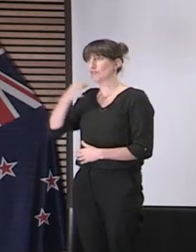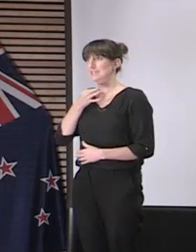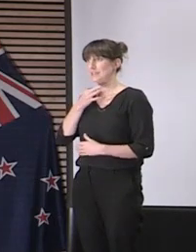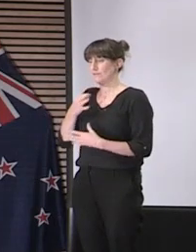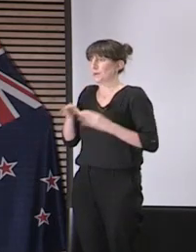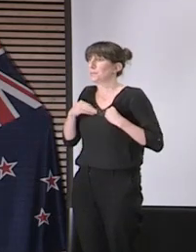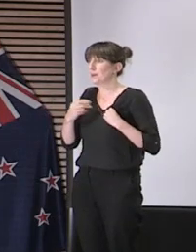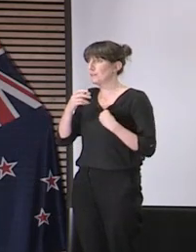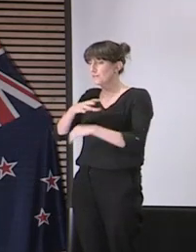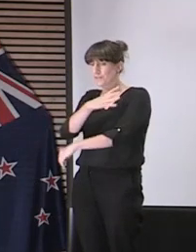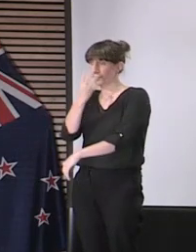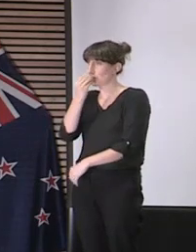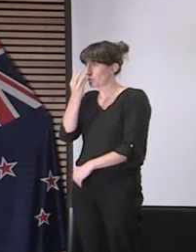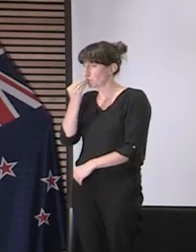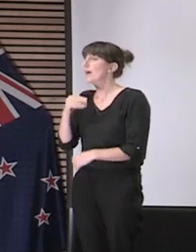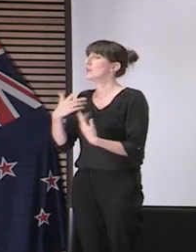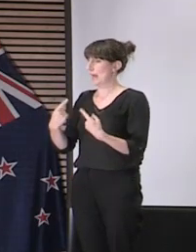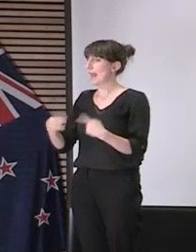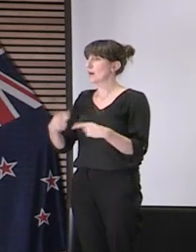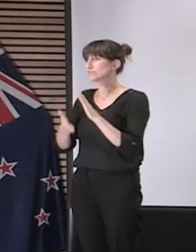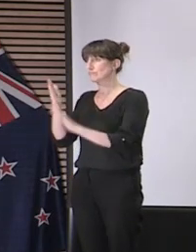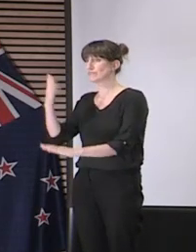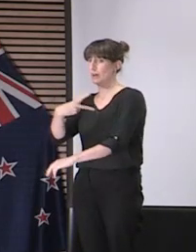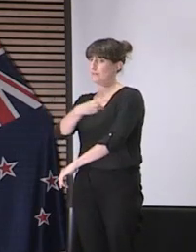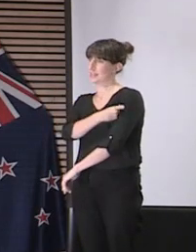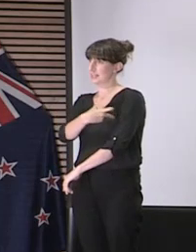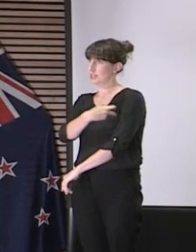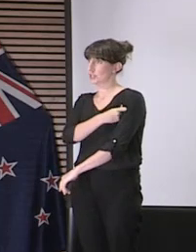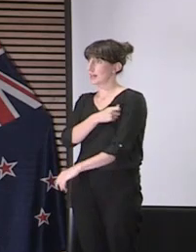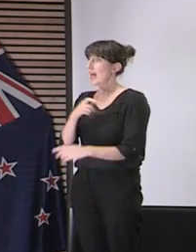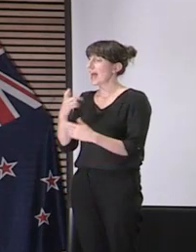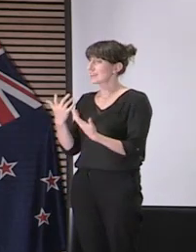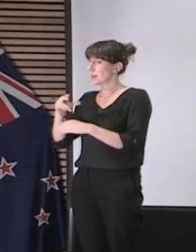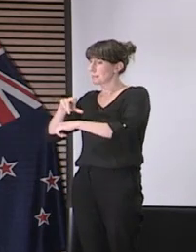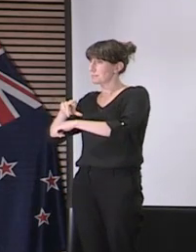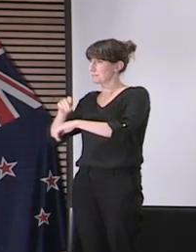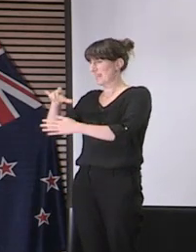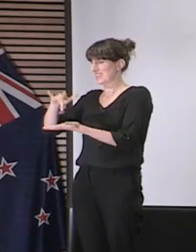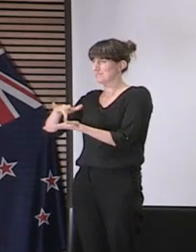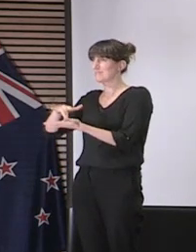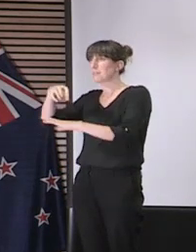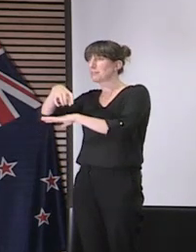it is essential travel to go and get your flu vaccination and practices have got ways to